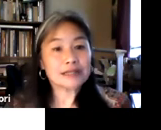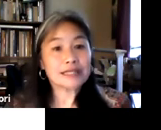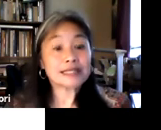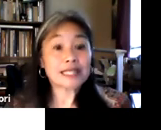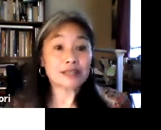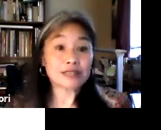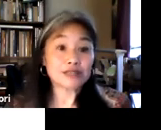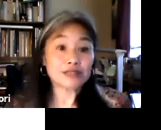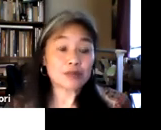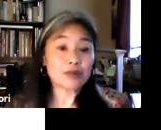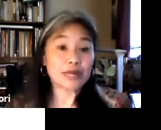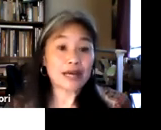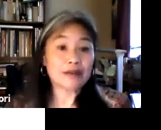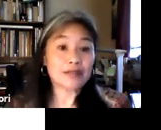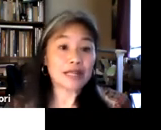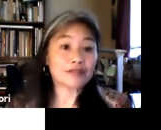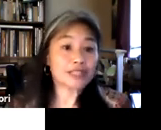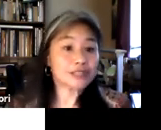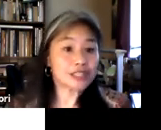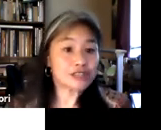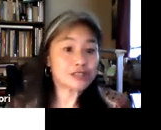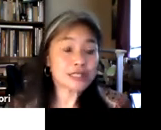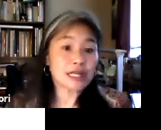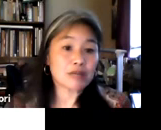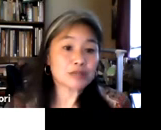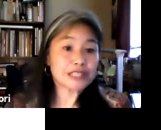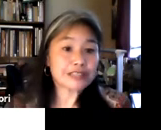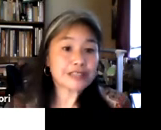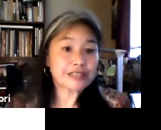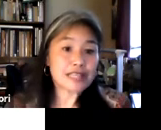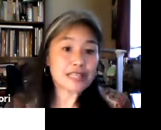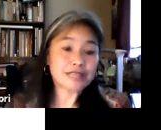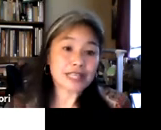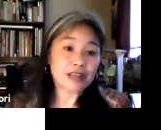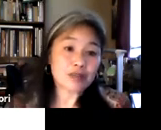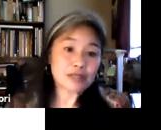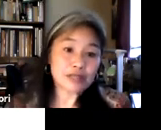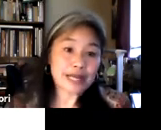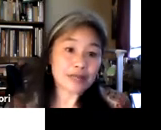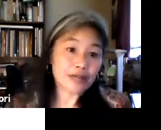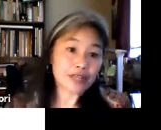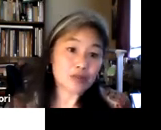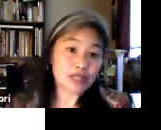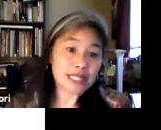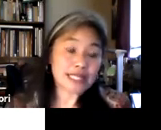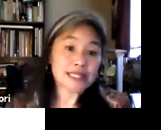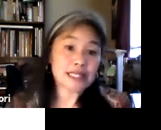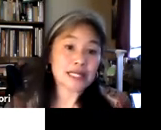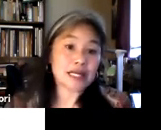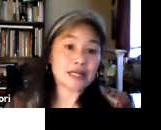license to everyone. But a lot of people at this point had what is called shutter ganai as their attitude she caught the Ghanaian